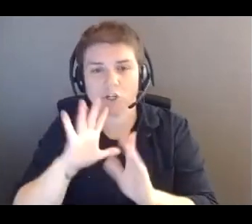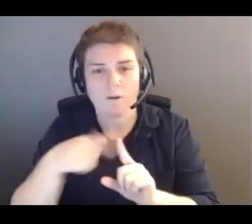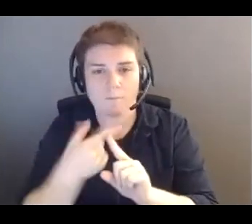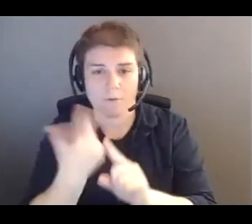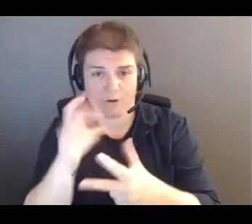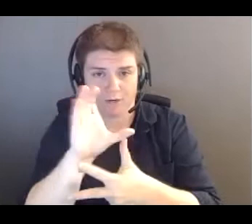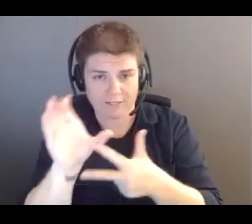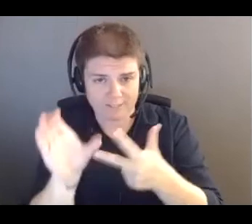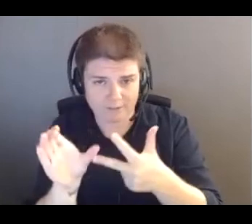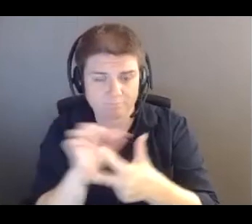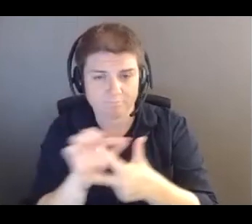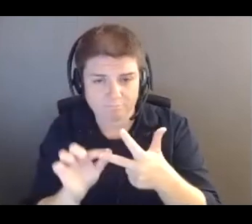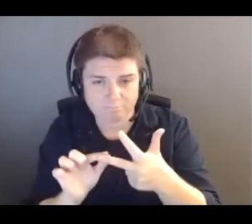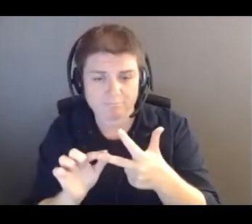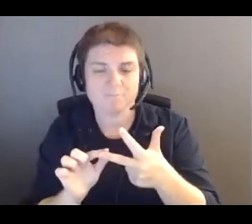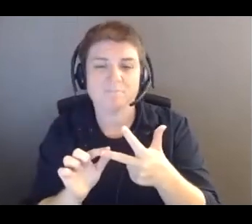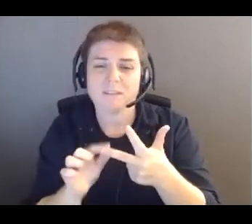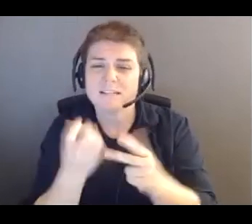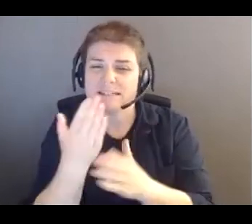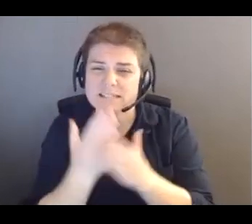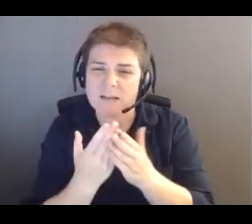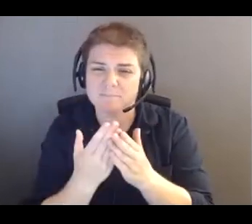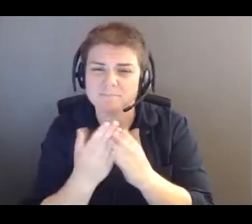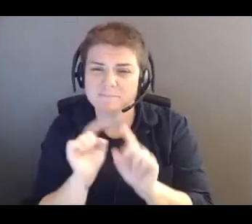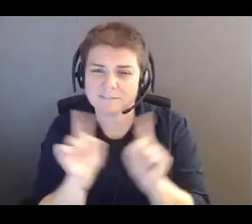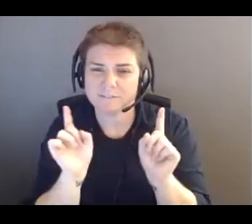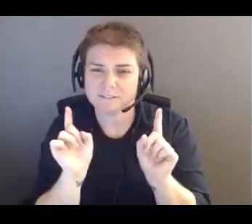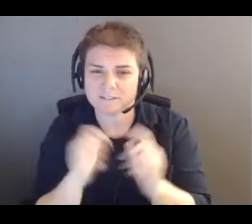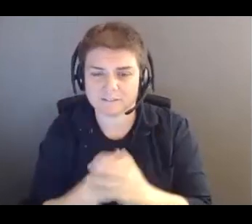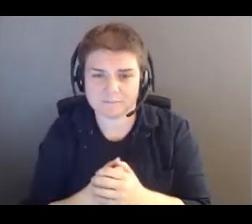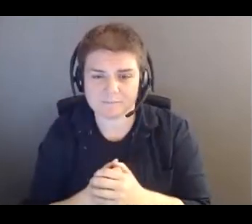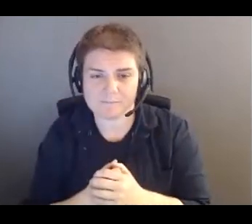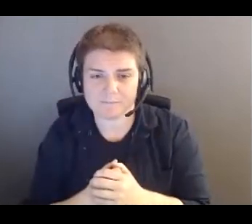however there are a few small differences between the two streams. In the Create &